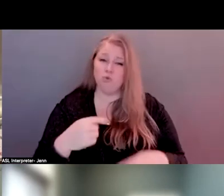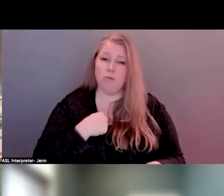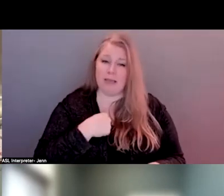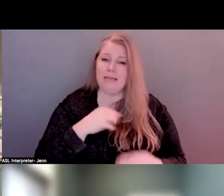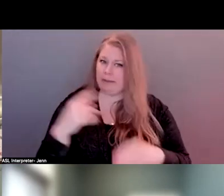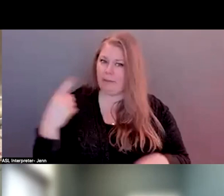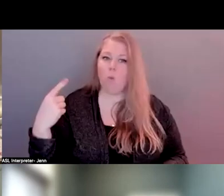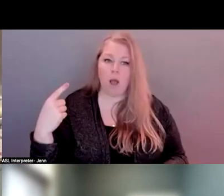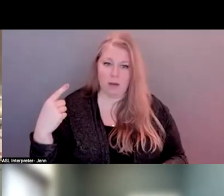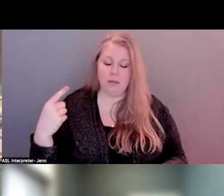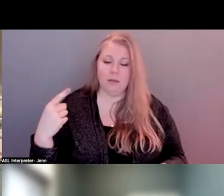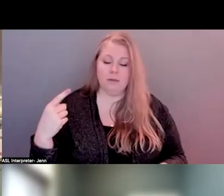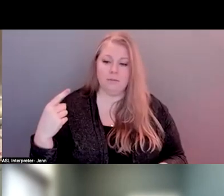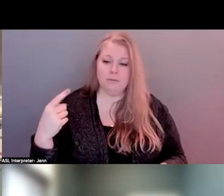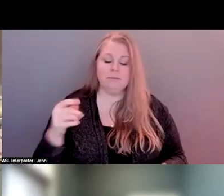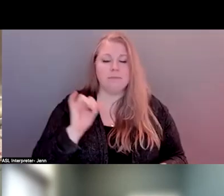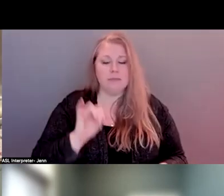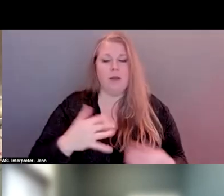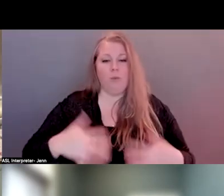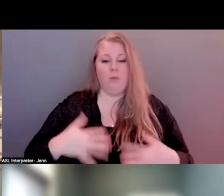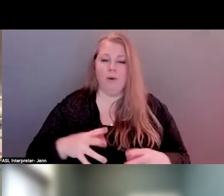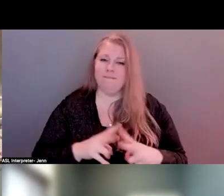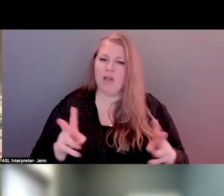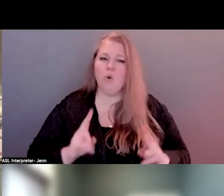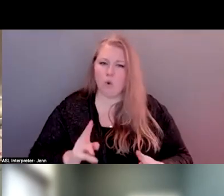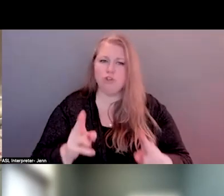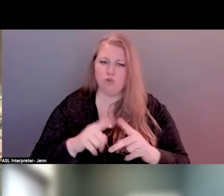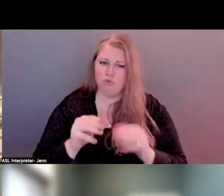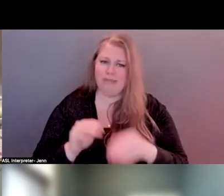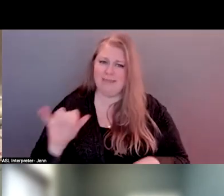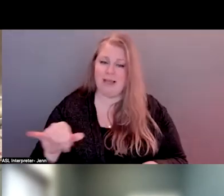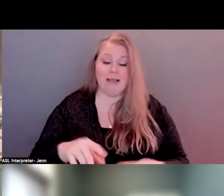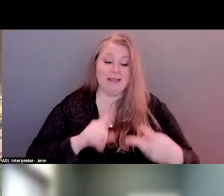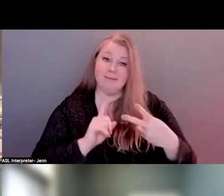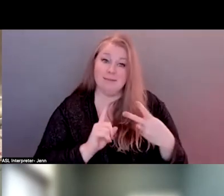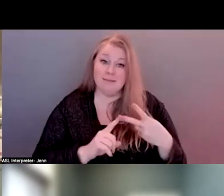and I think that is quite urgent to solve. The second one is something I heard yesterday.